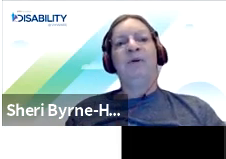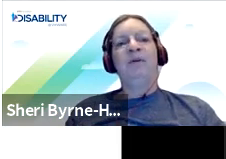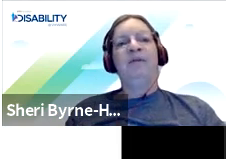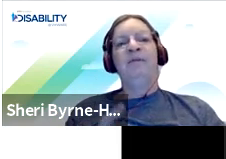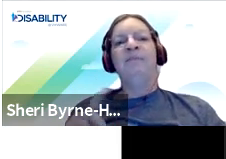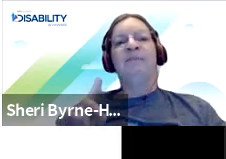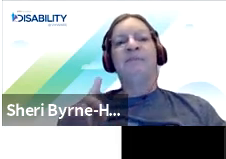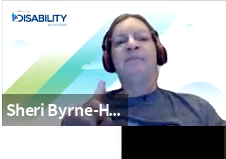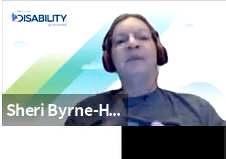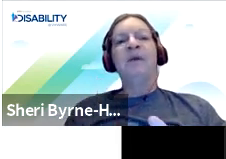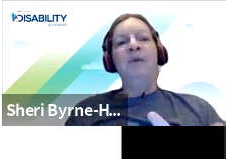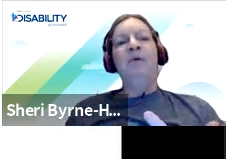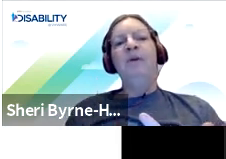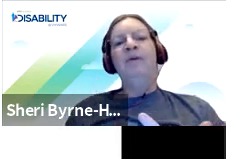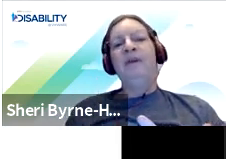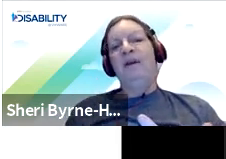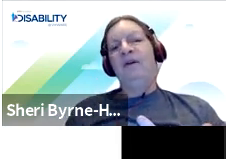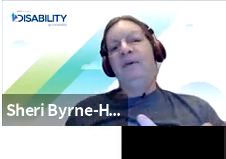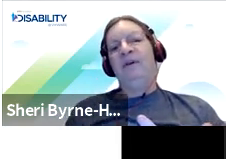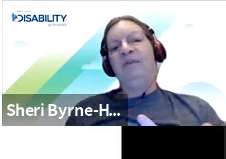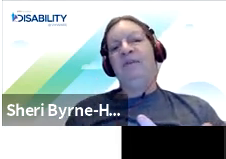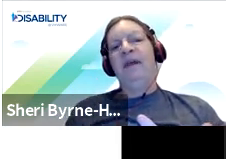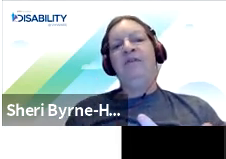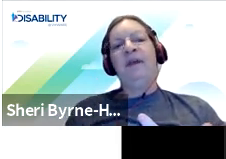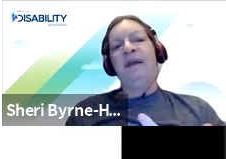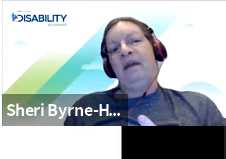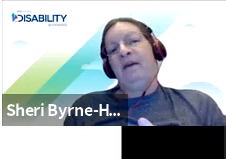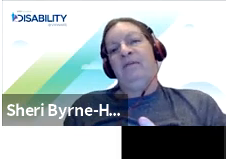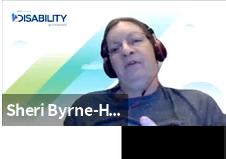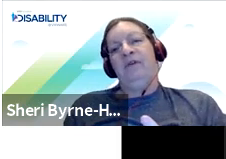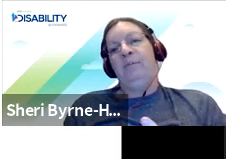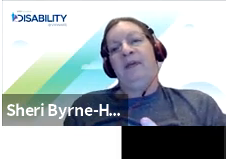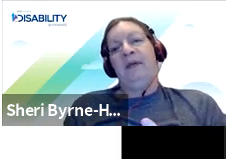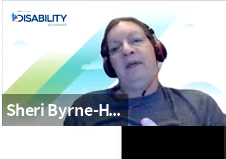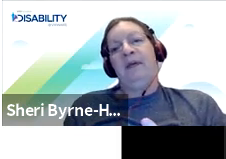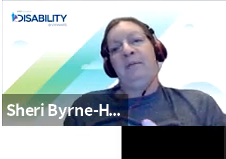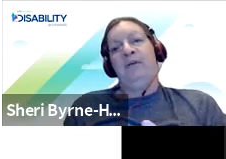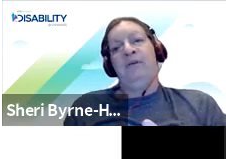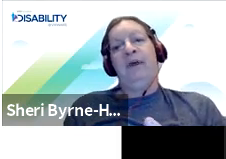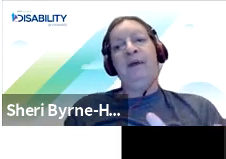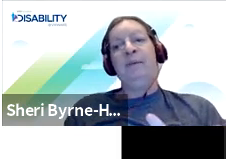to apply to for work, looking at the career site, what jobs are open, is this a good place to work? Is this a bad place to work?